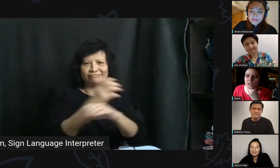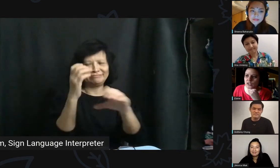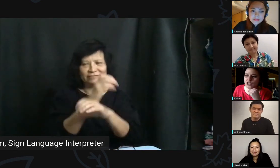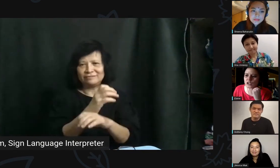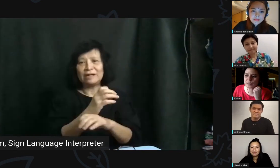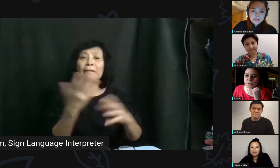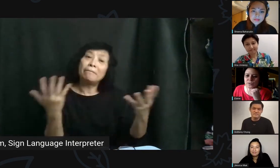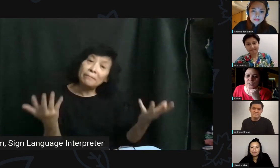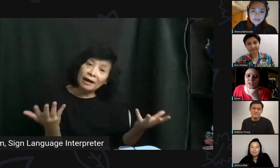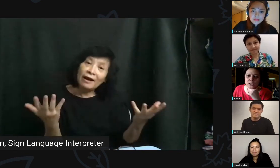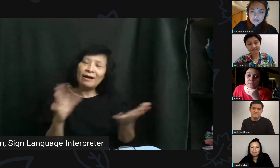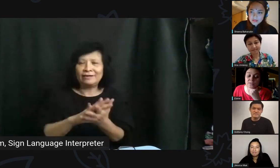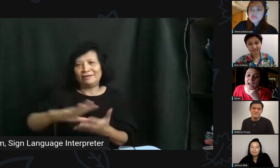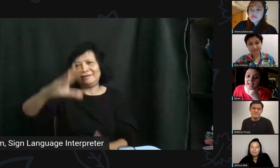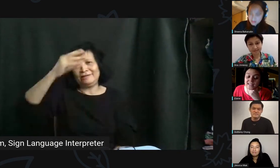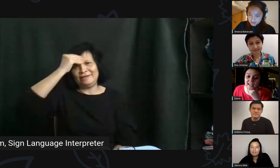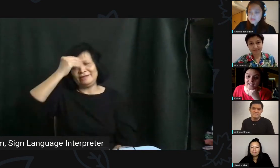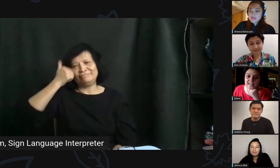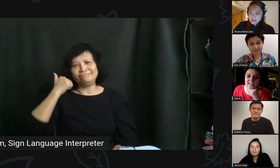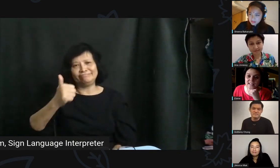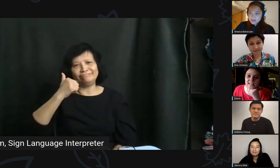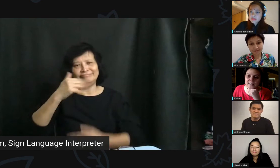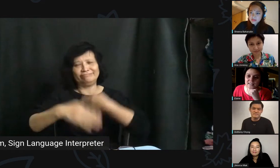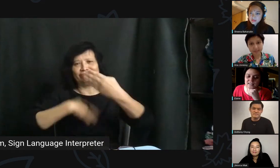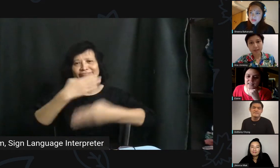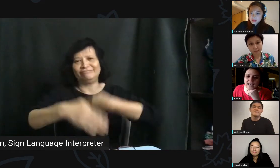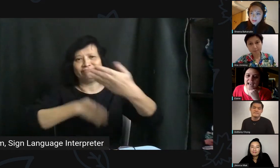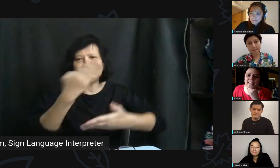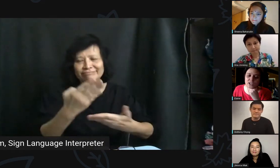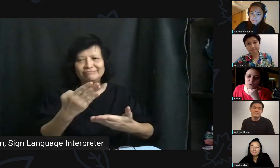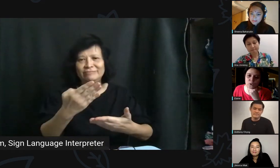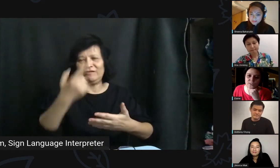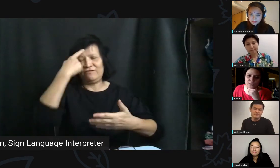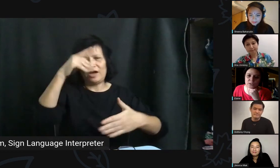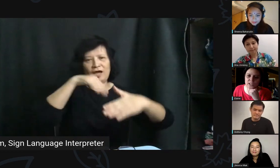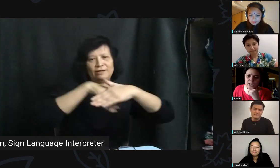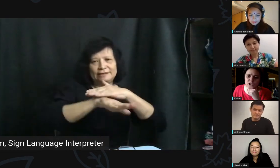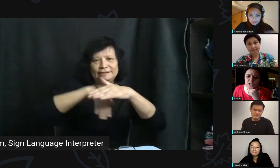Such a learning process in terms of access and of course communication